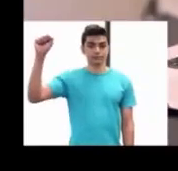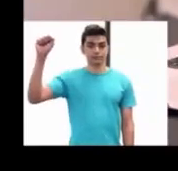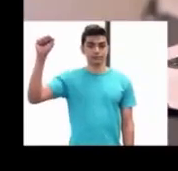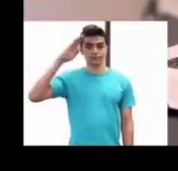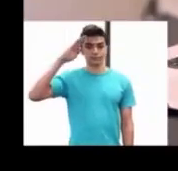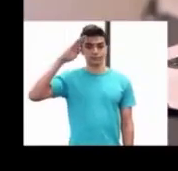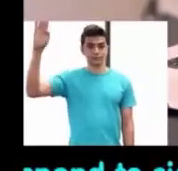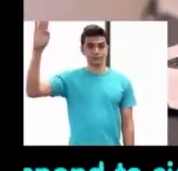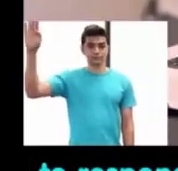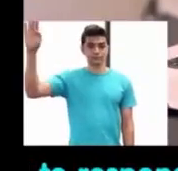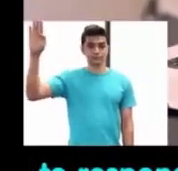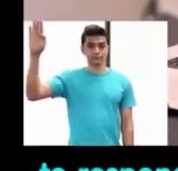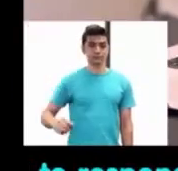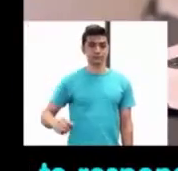What about people who are deaf or hard of hearing?